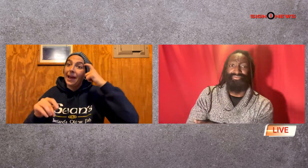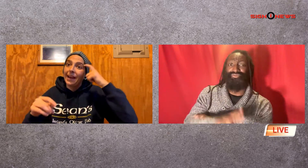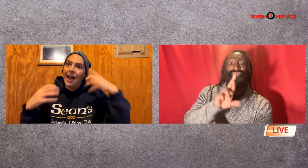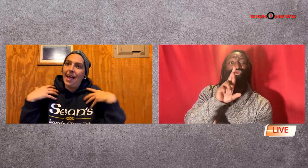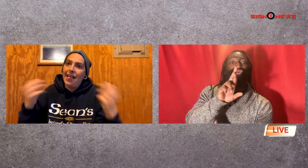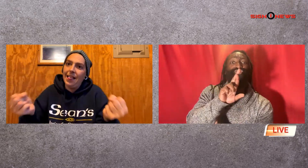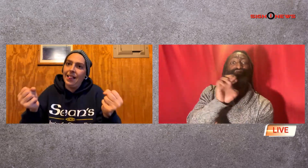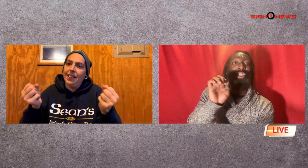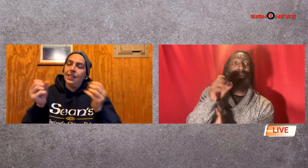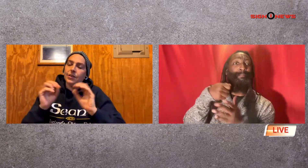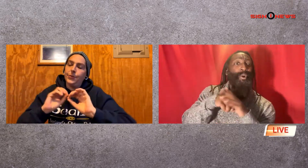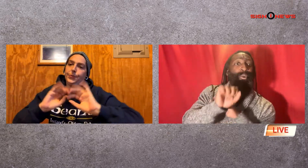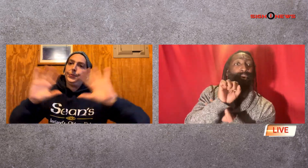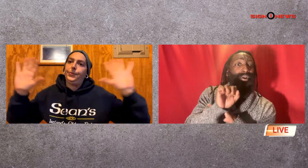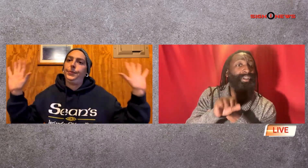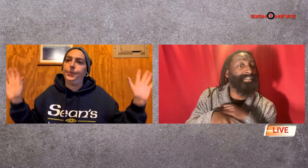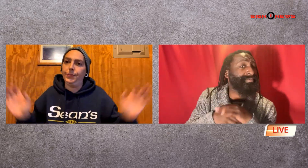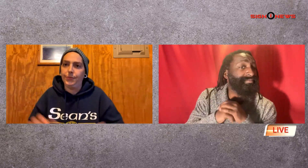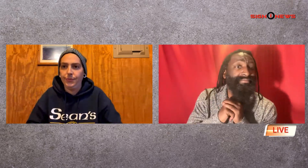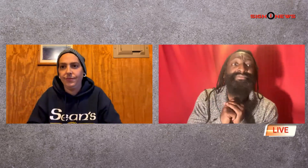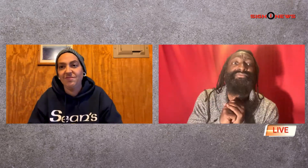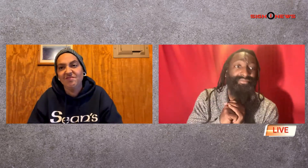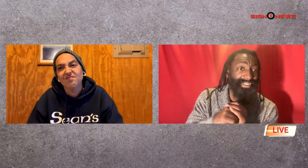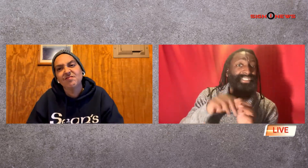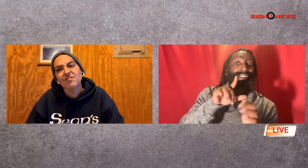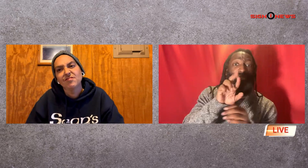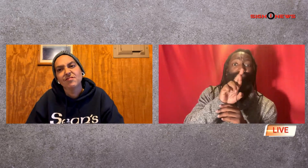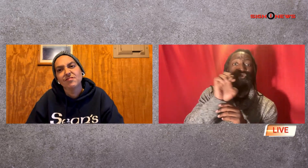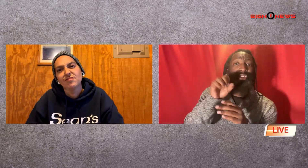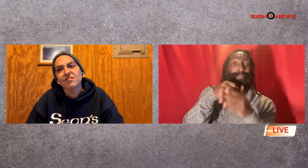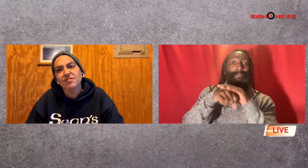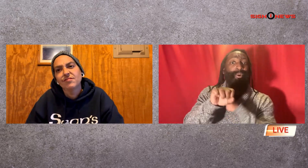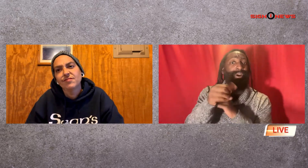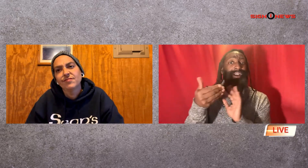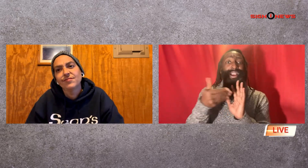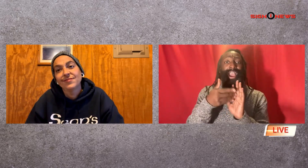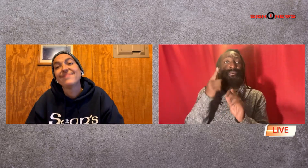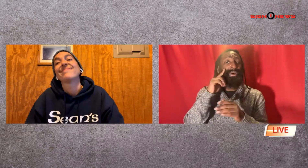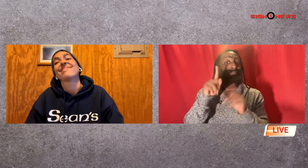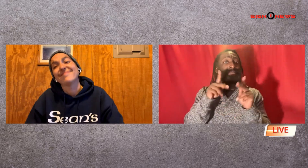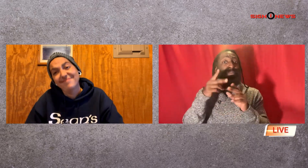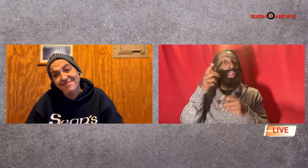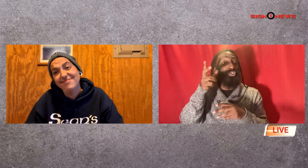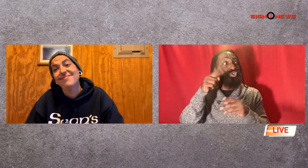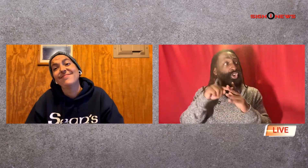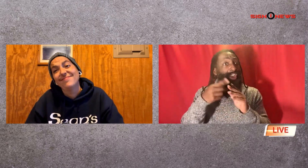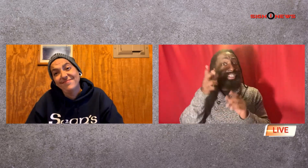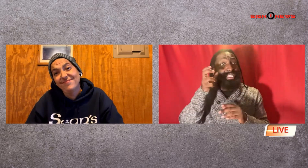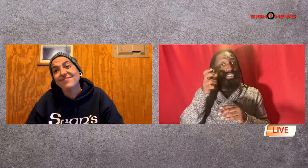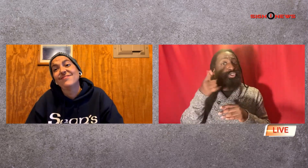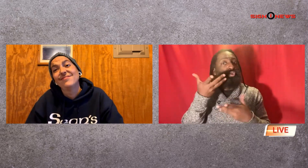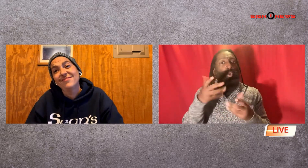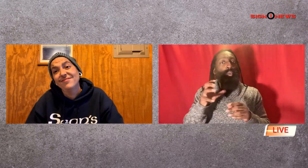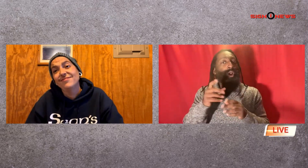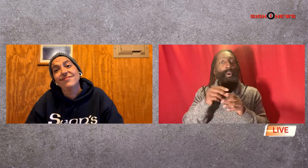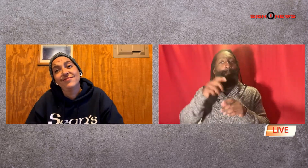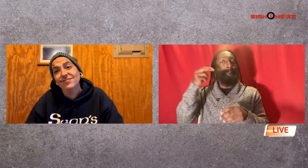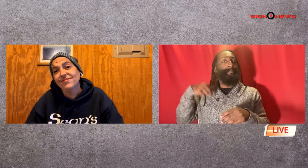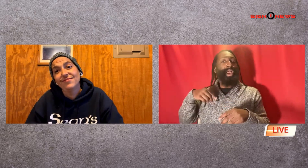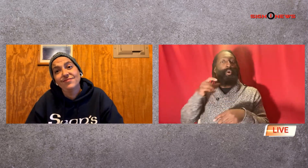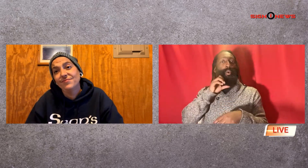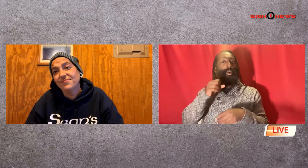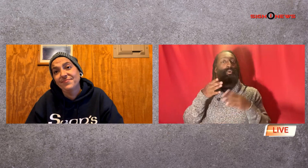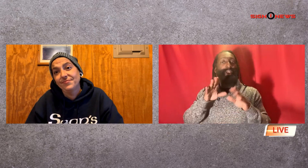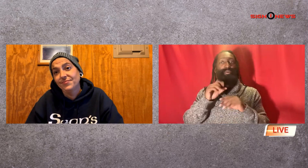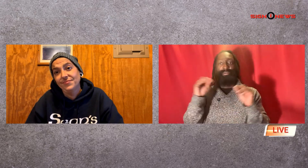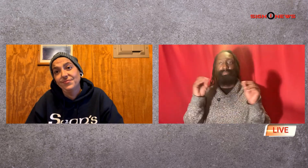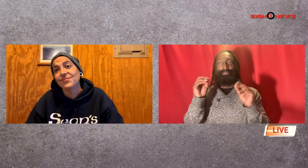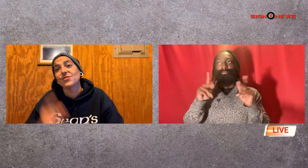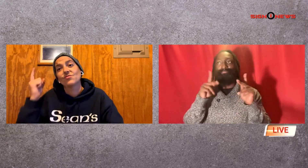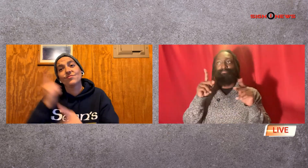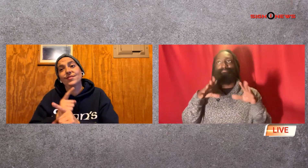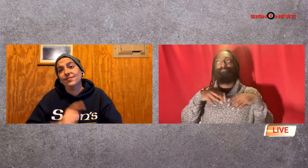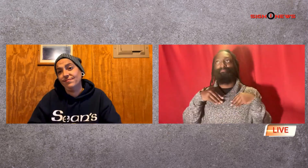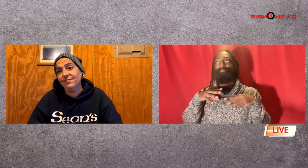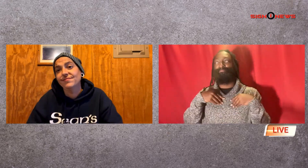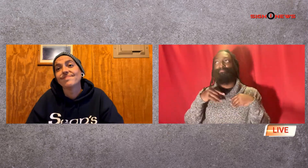mentally healthy it's like they're reborn again and they don't want to go back home